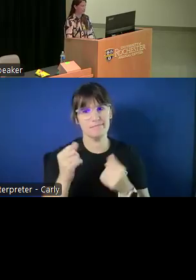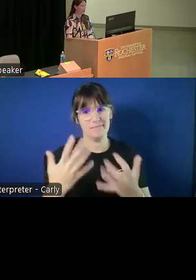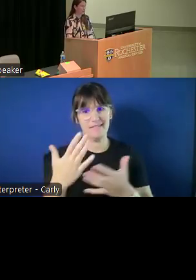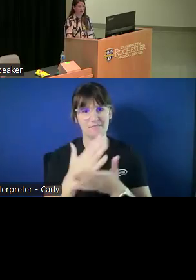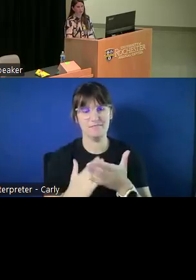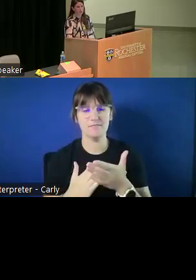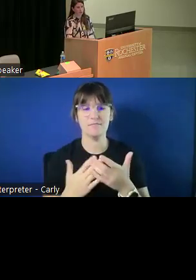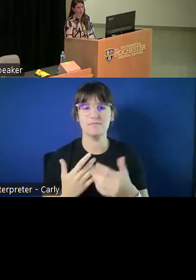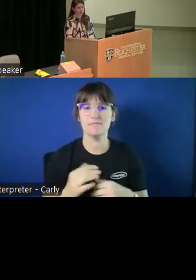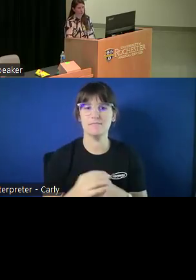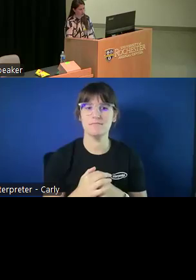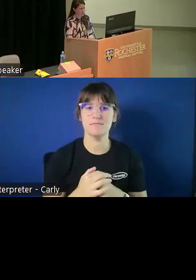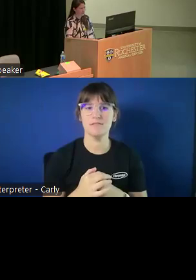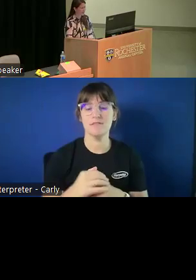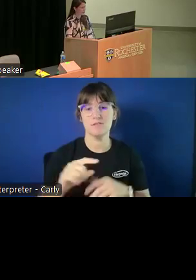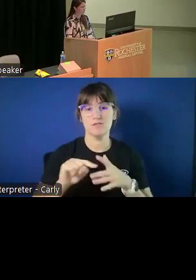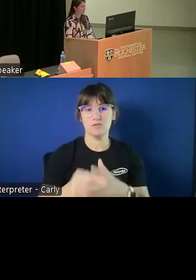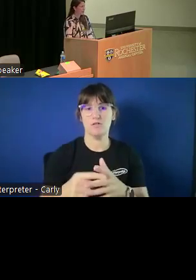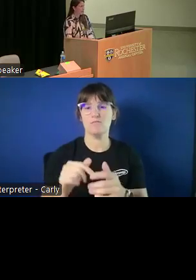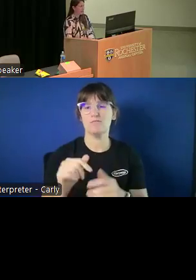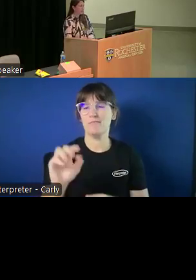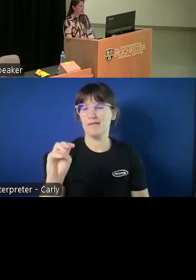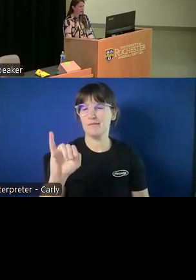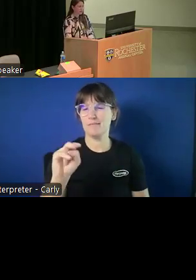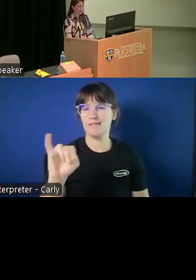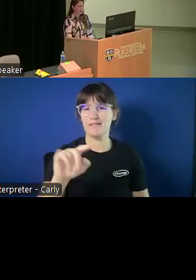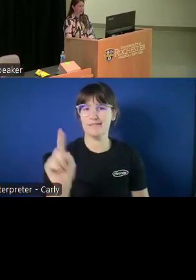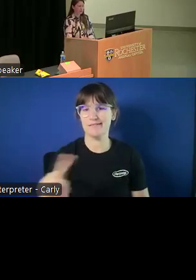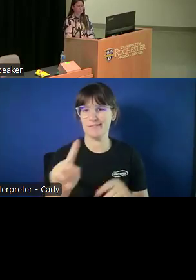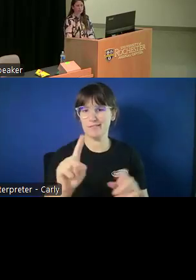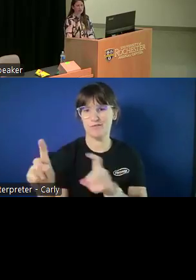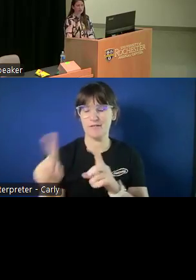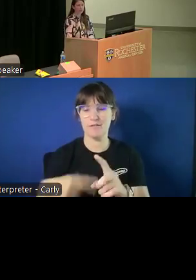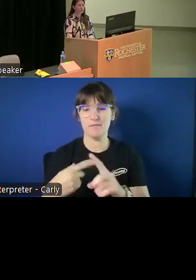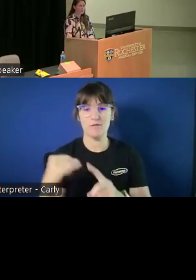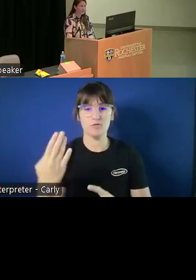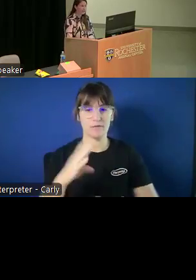survey that asks about job satisfaction and the other is the Stanford professional fulfillment